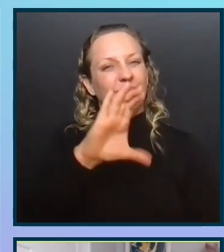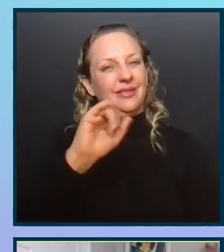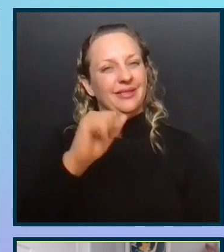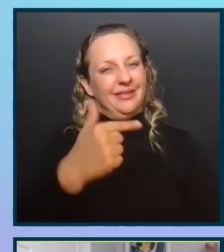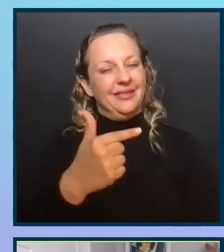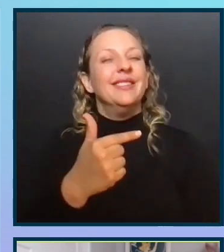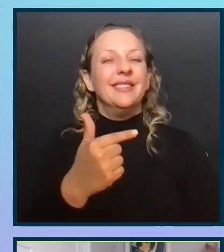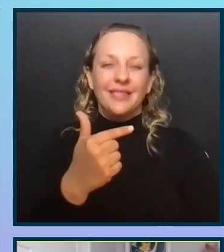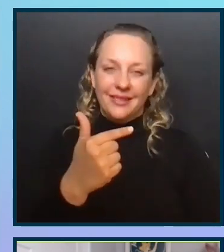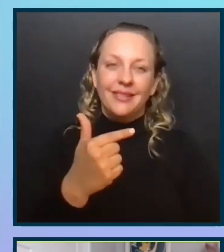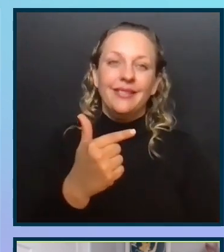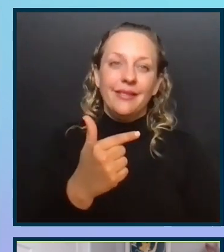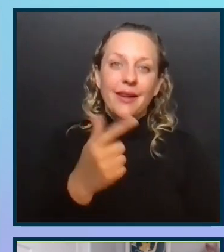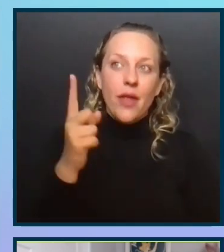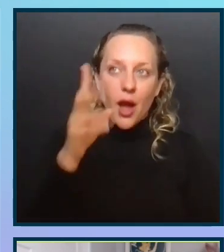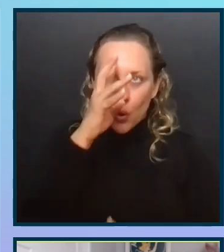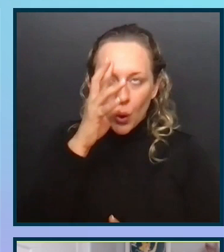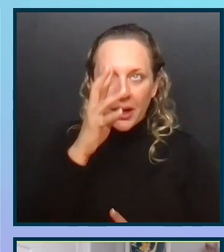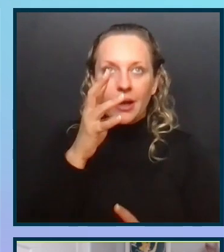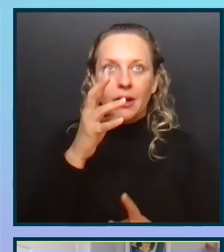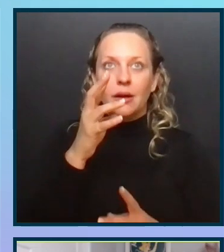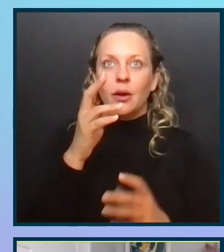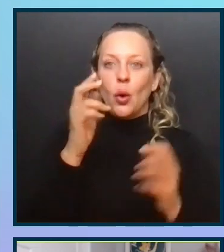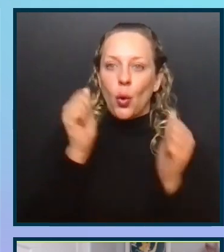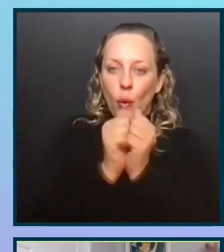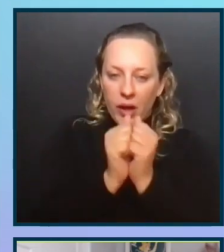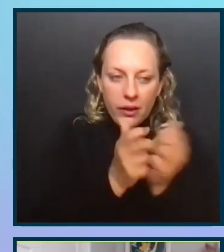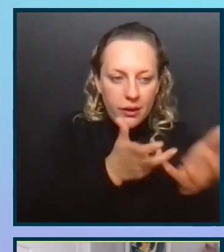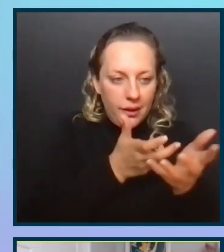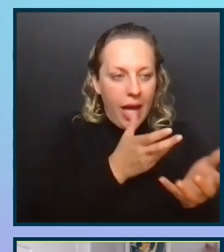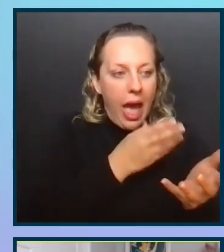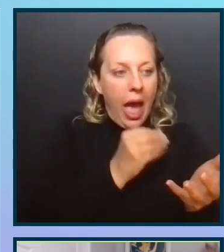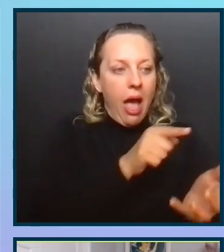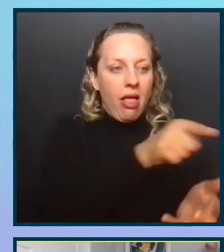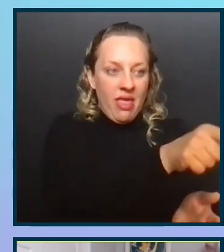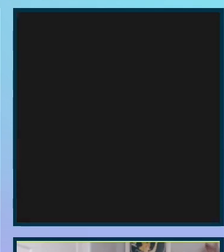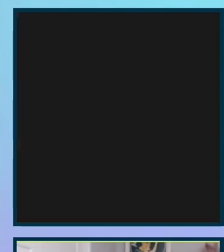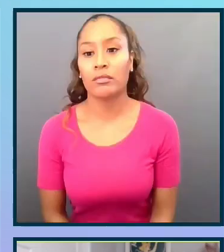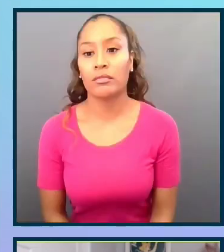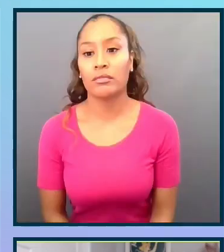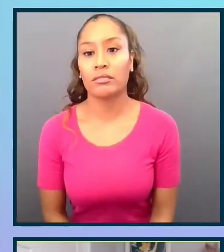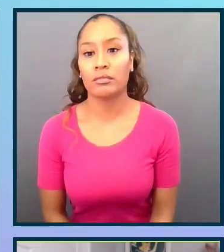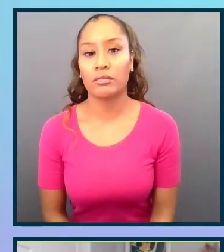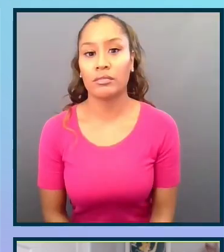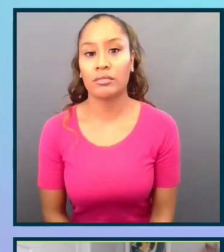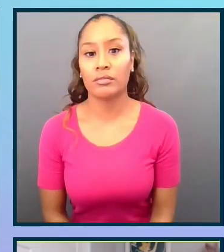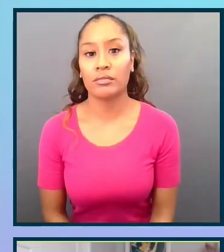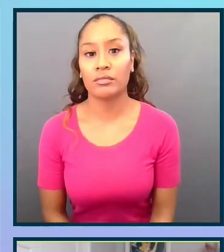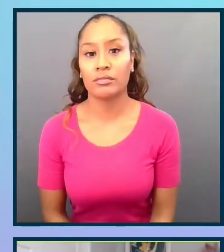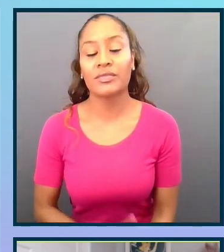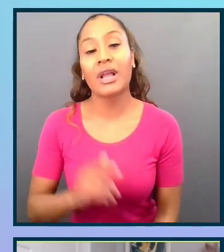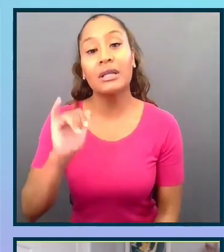and by people who have disabilities, to ensure that digital experiences are accessible.